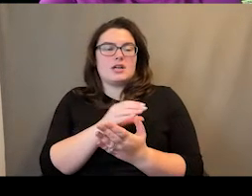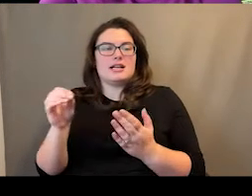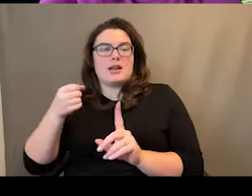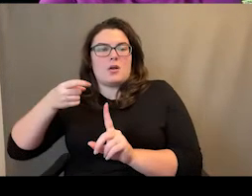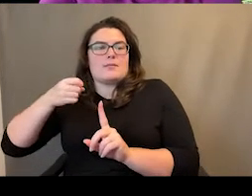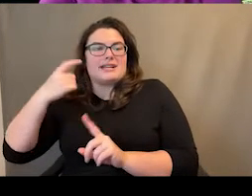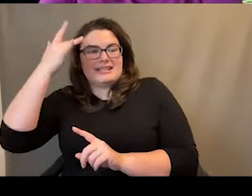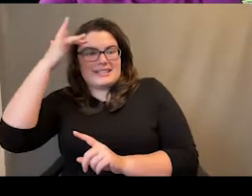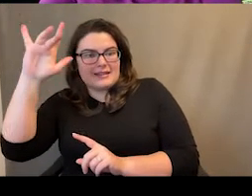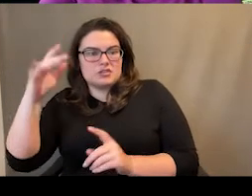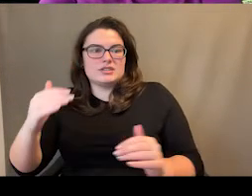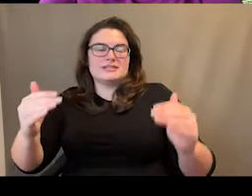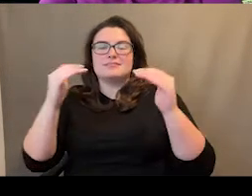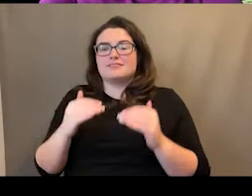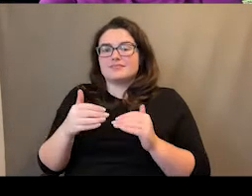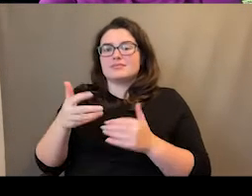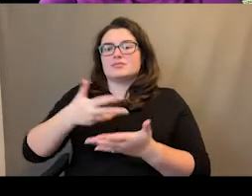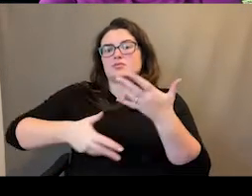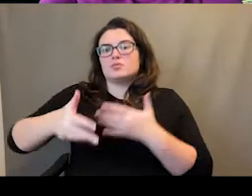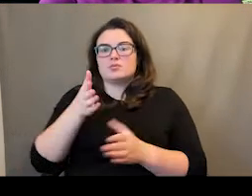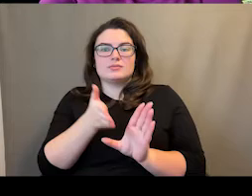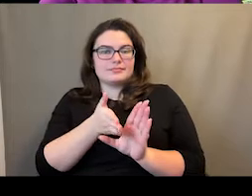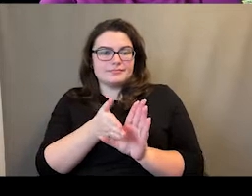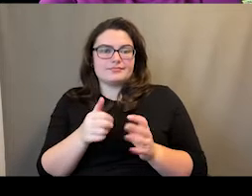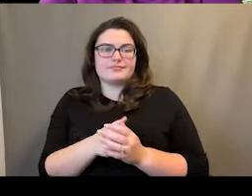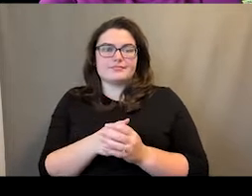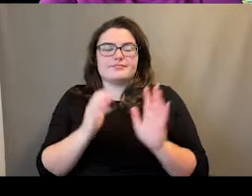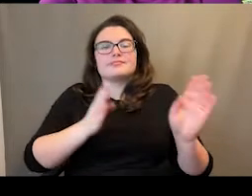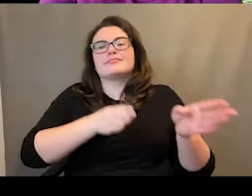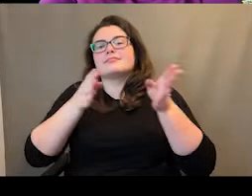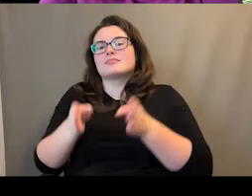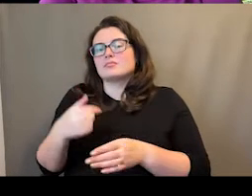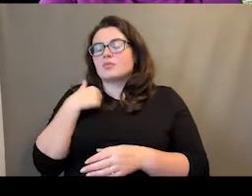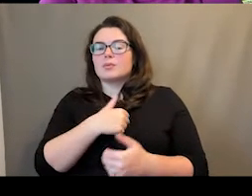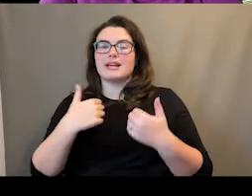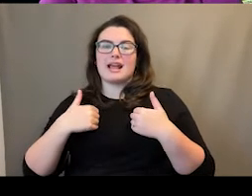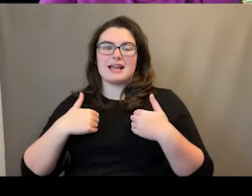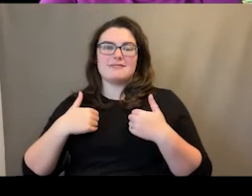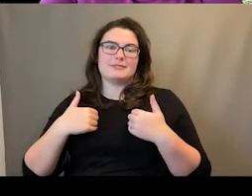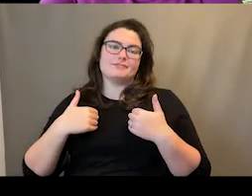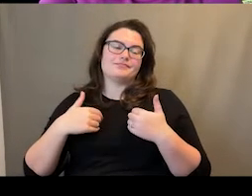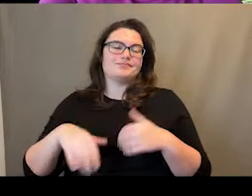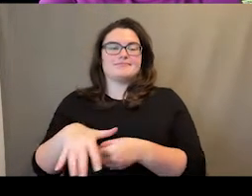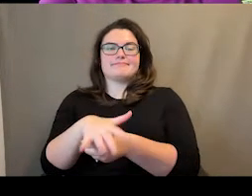and social psychology. Then we have what we consider to be the Geographic Sciences,